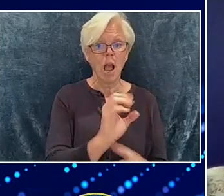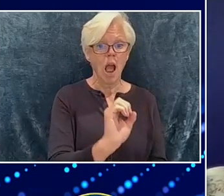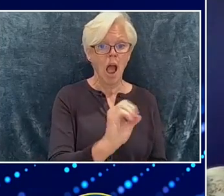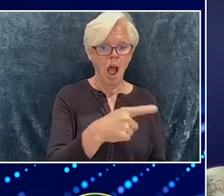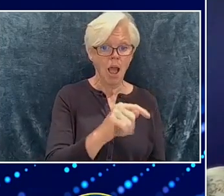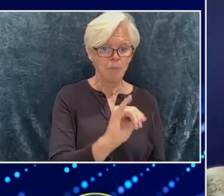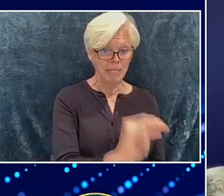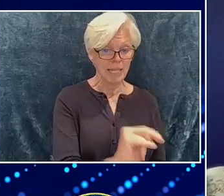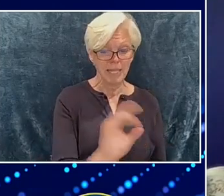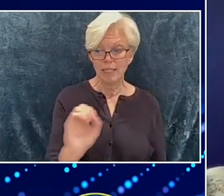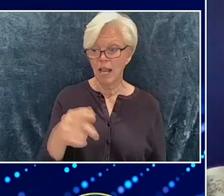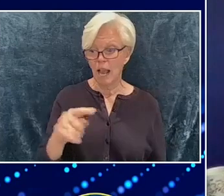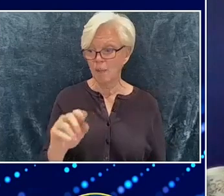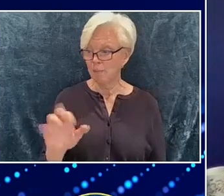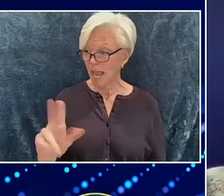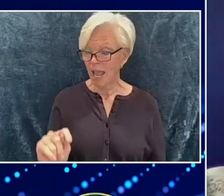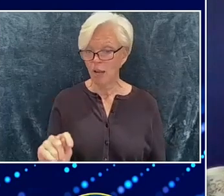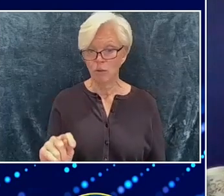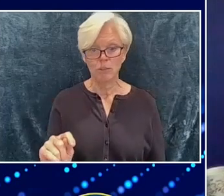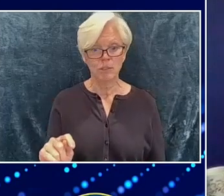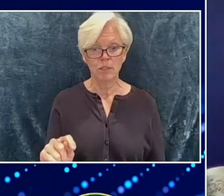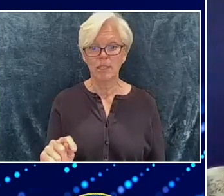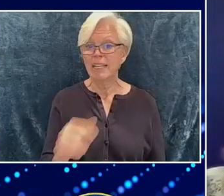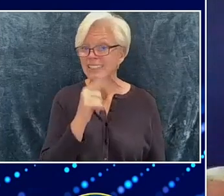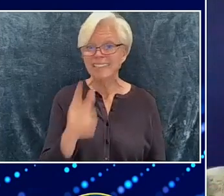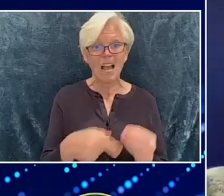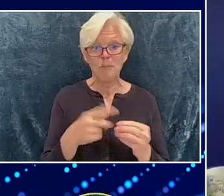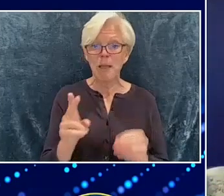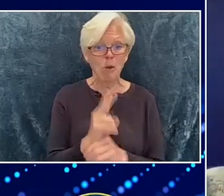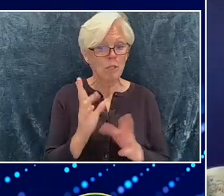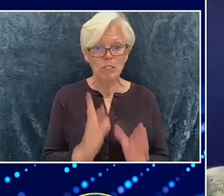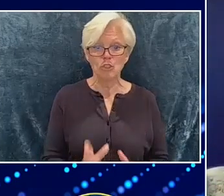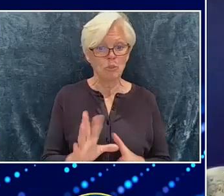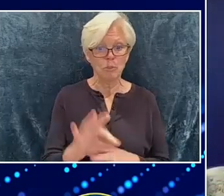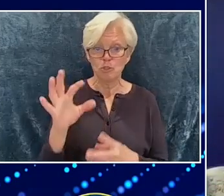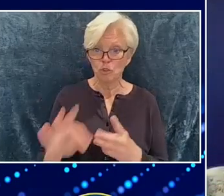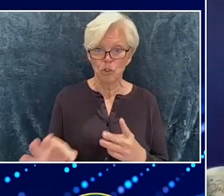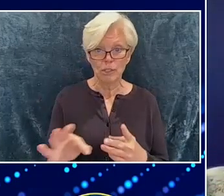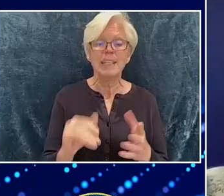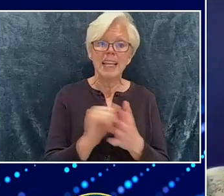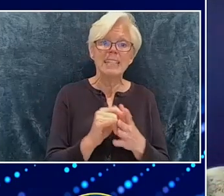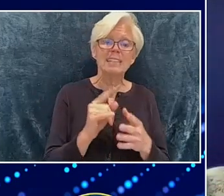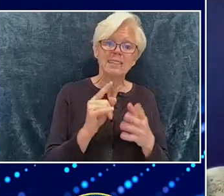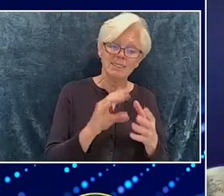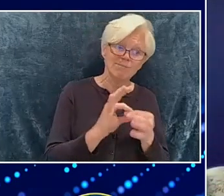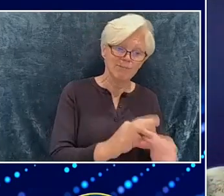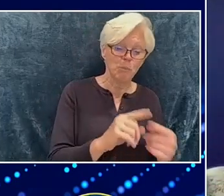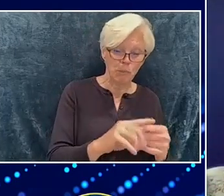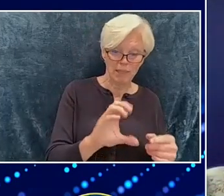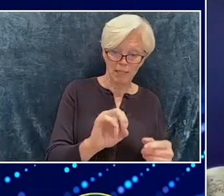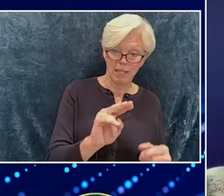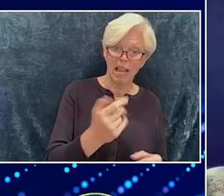has nothing to do with consumer choice. It has to do with the content provider. Content provider for publishers that